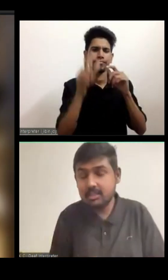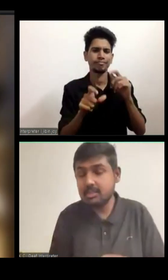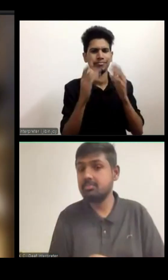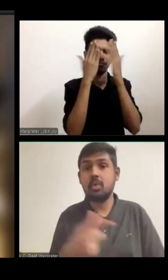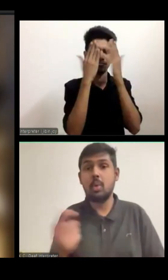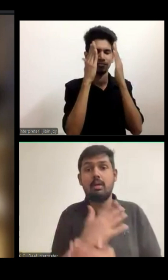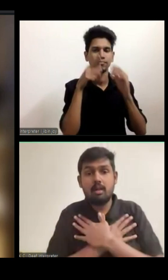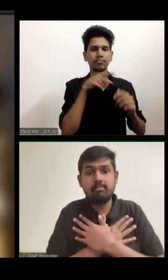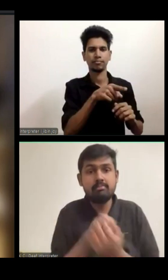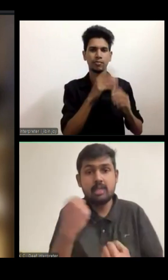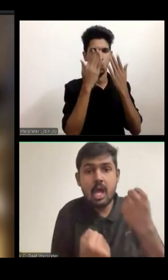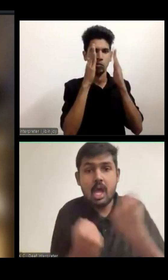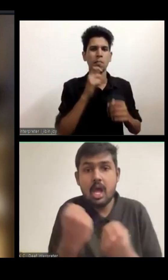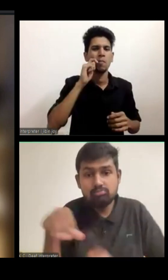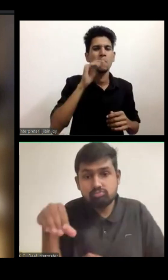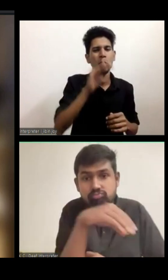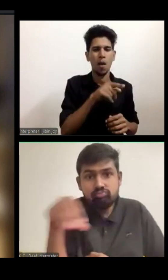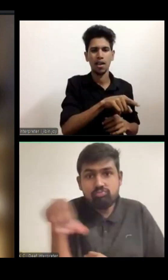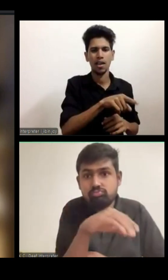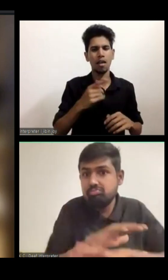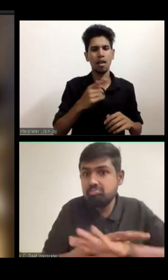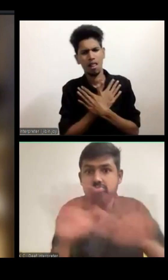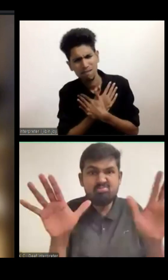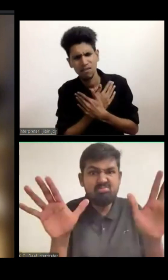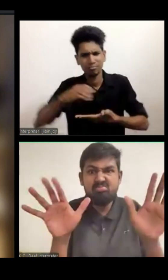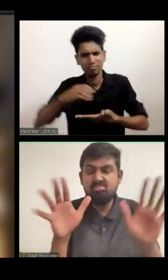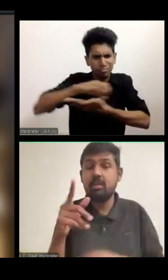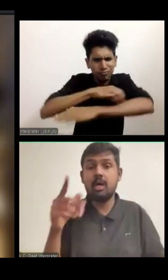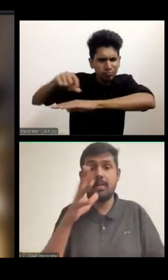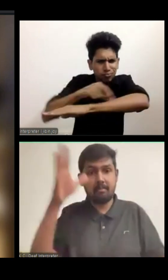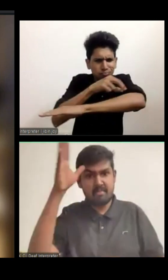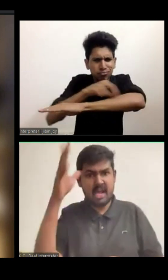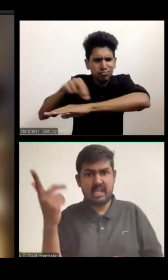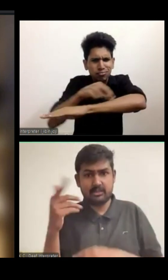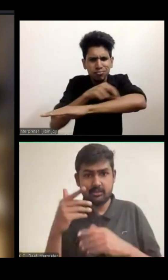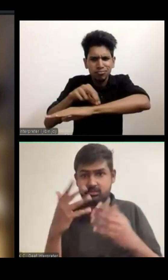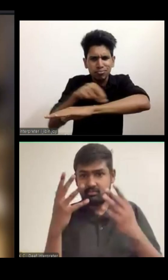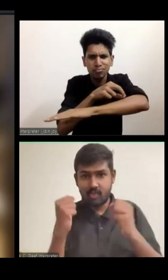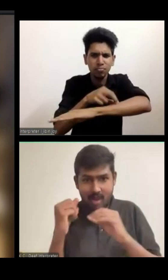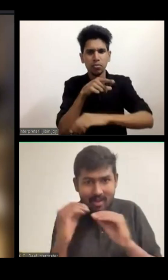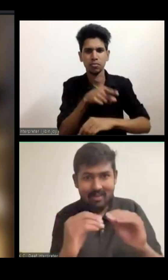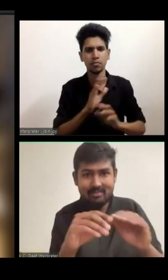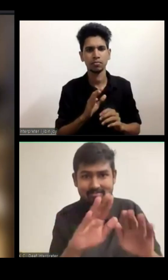Now the parent wants to teach that... Boy or girl mathematics. So, let us say... I want to teach addition. So, I will say...